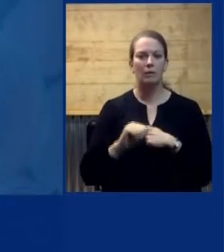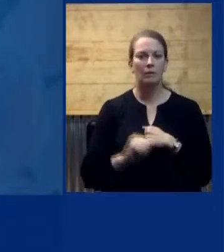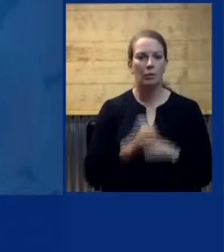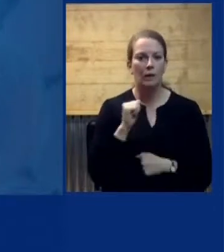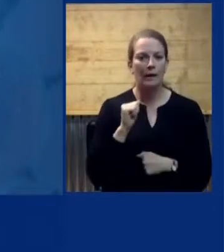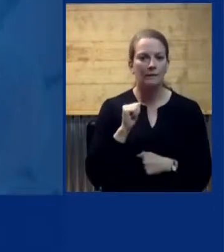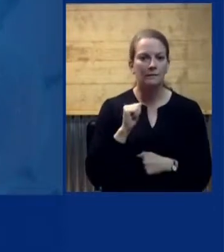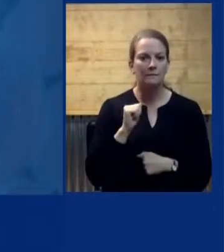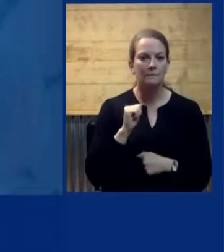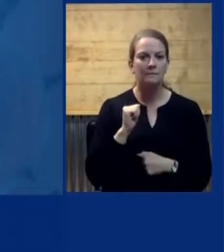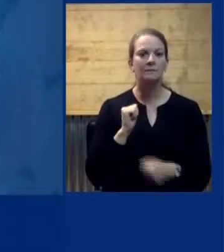IT IS BAD NEWS FOR THEM AND FOR US.